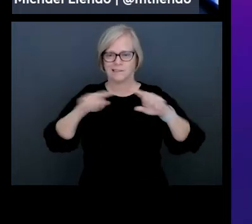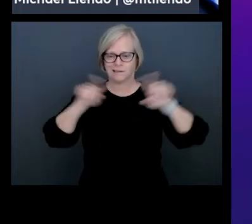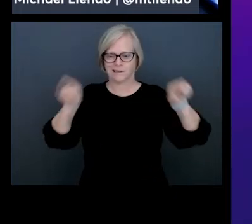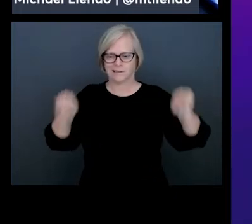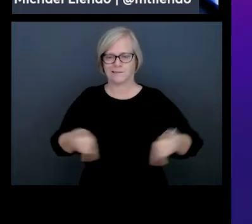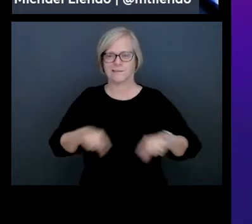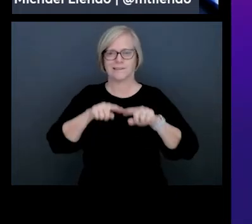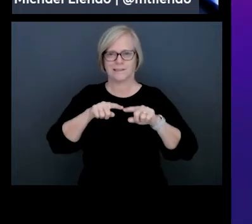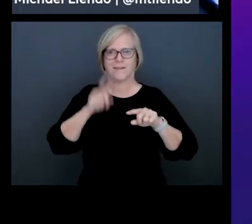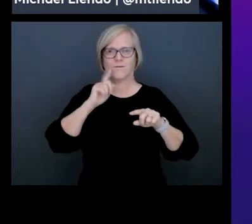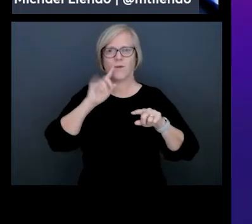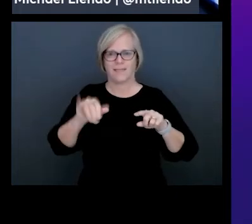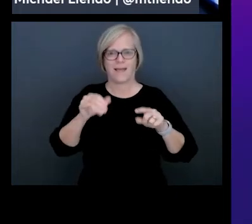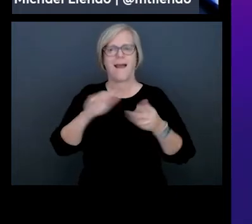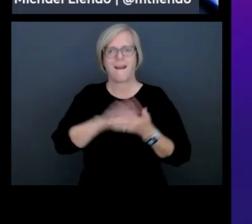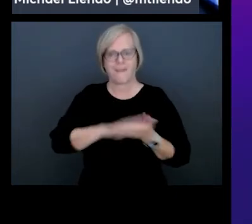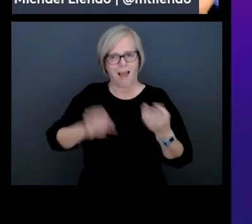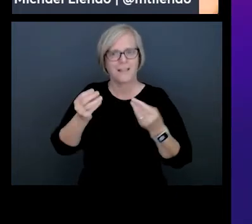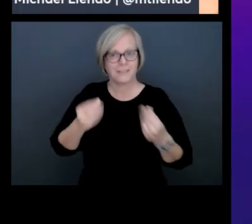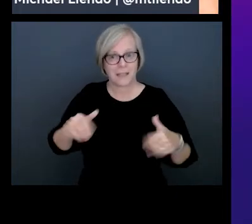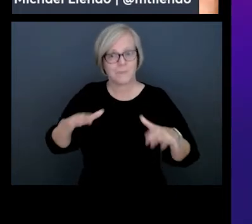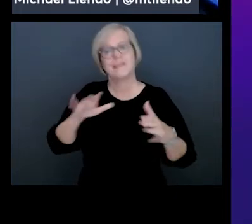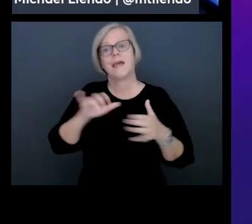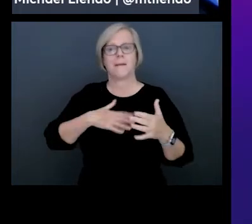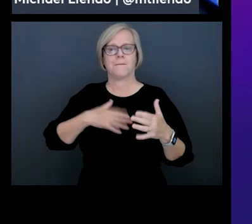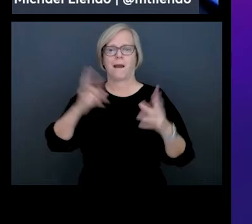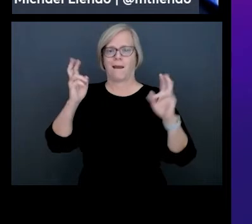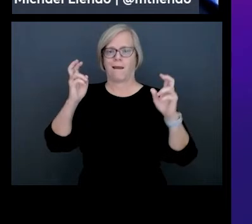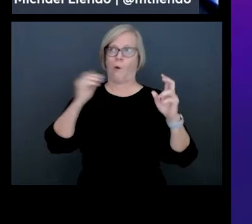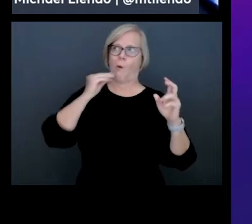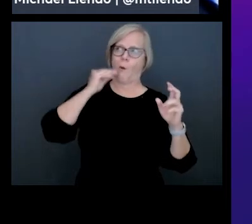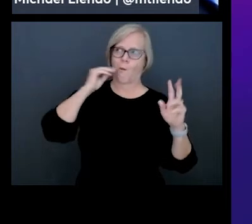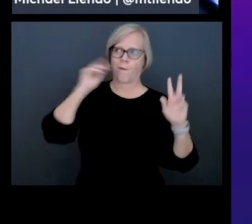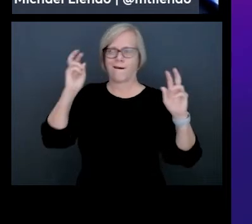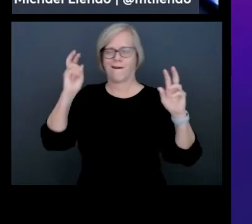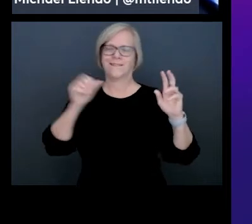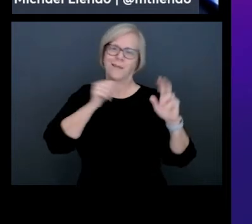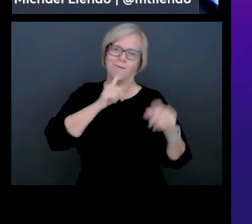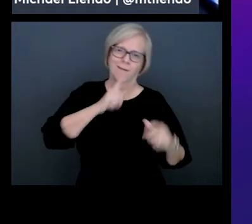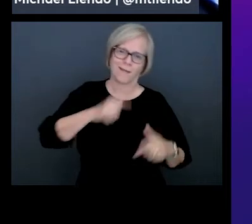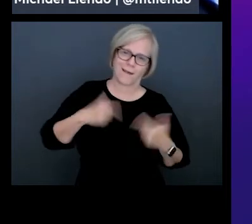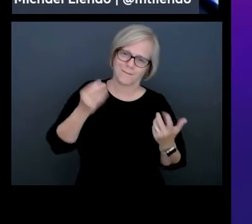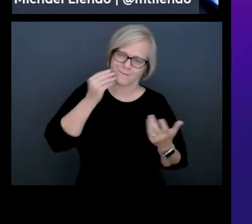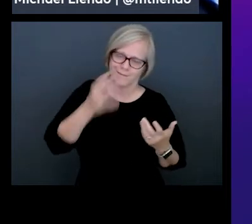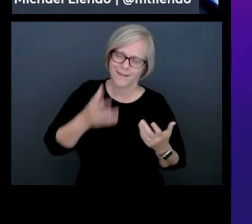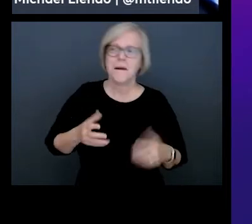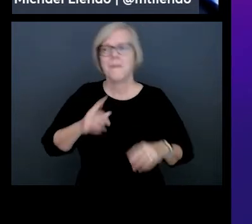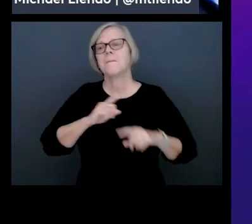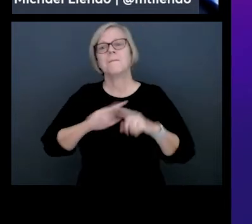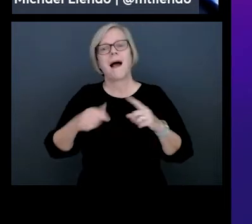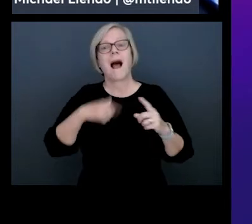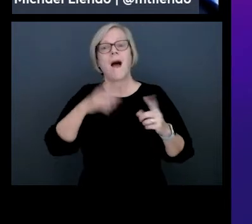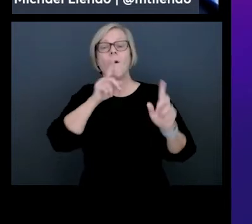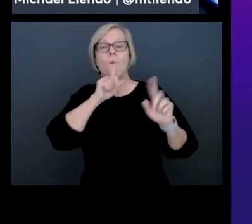And if this is my theoretical home, not in real life, then I'm gonna say I'm gonna order the coffee here.